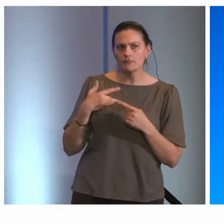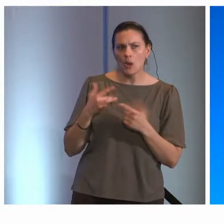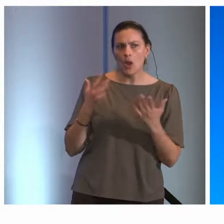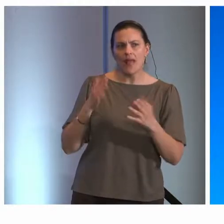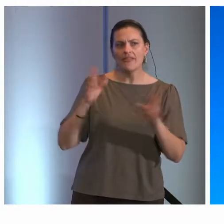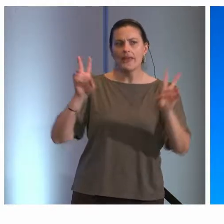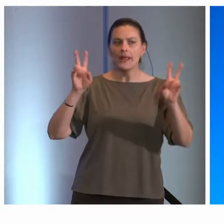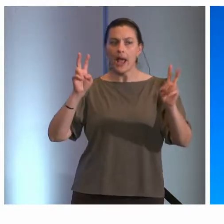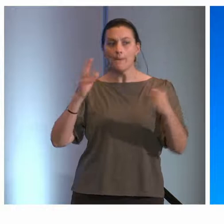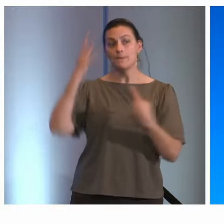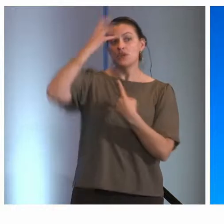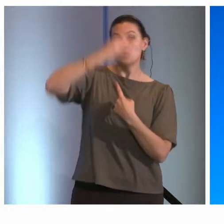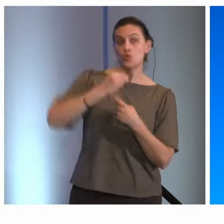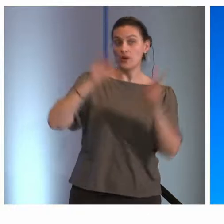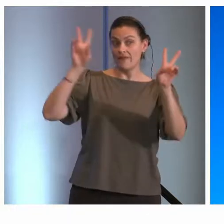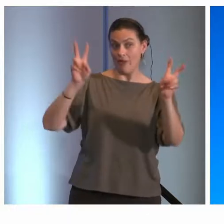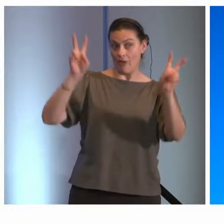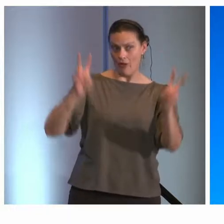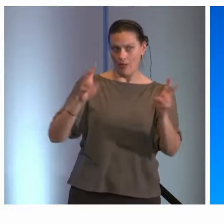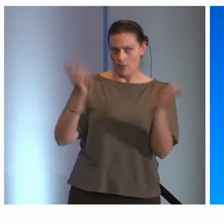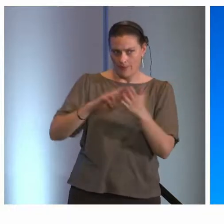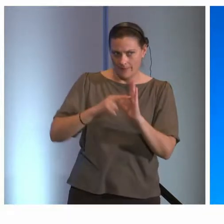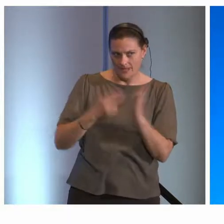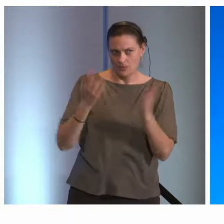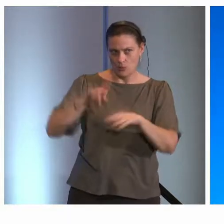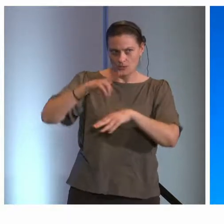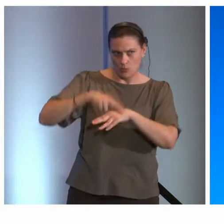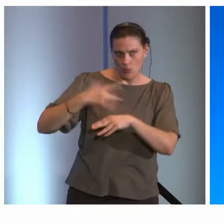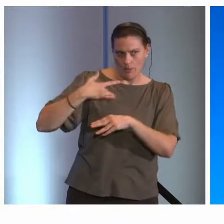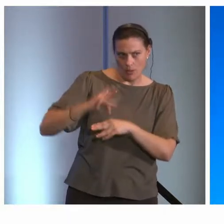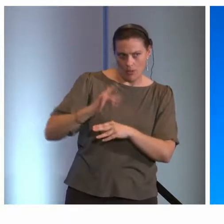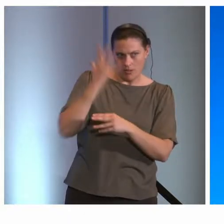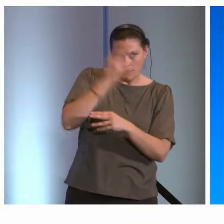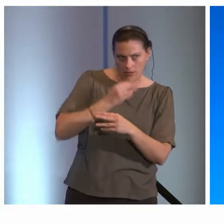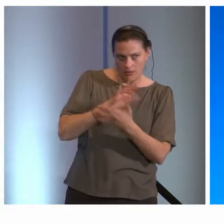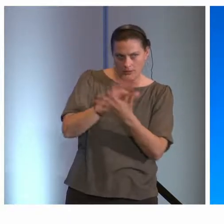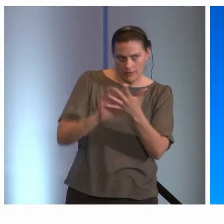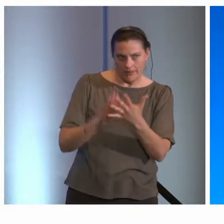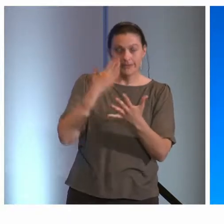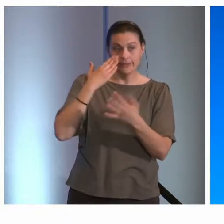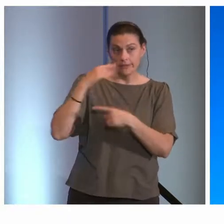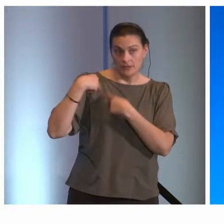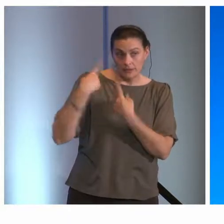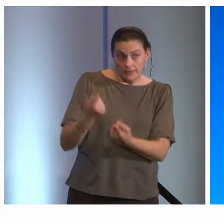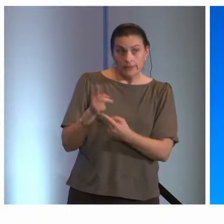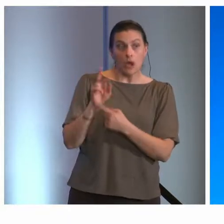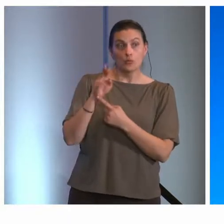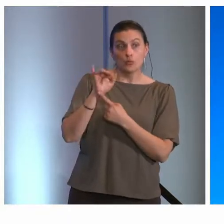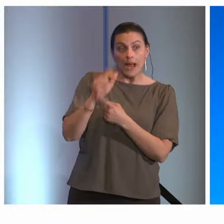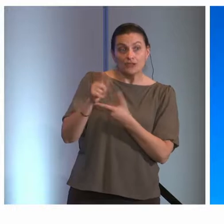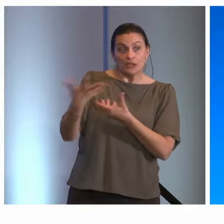We can repeat your question. Donahue when you need him. We can repeat your question. .